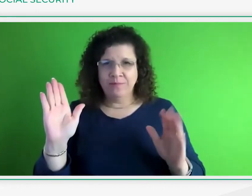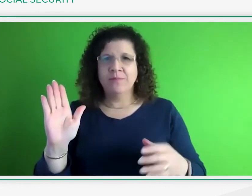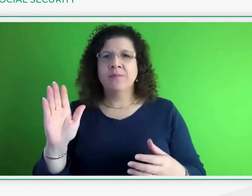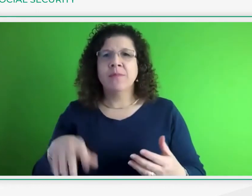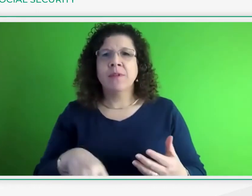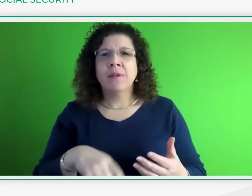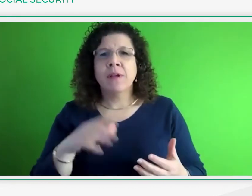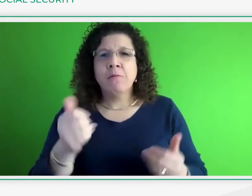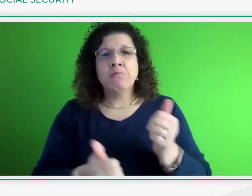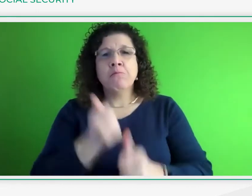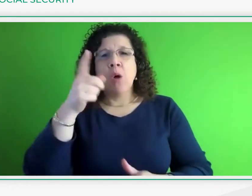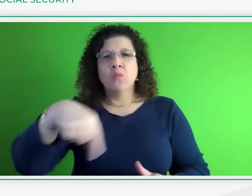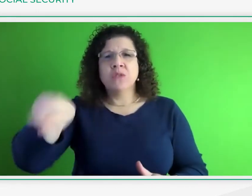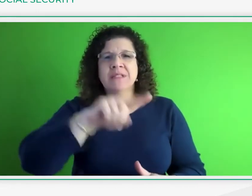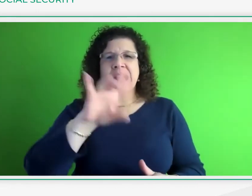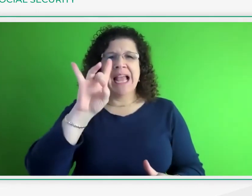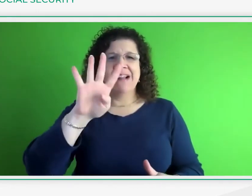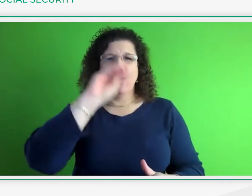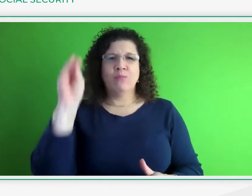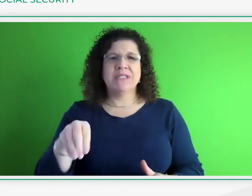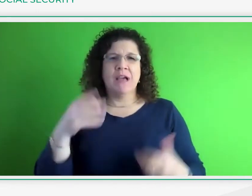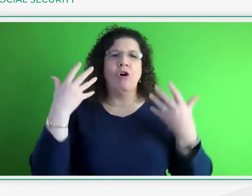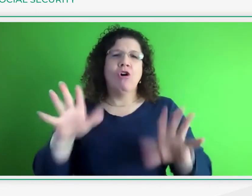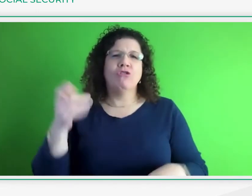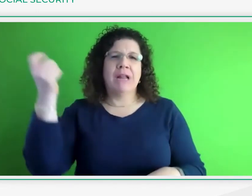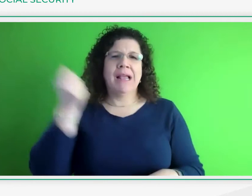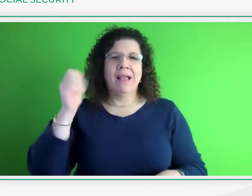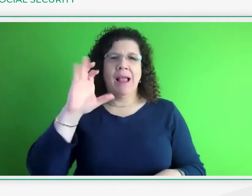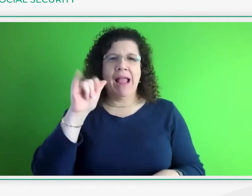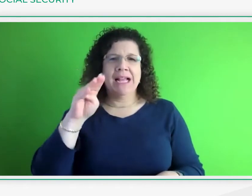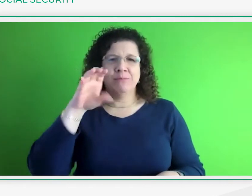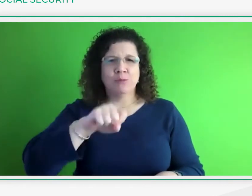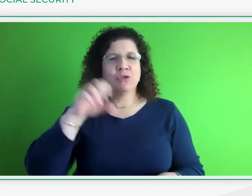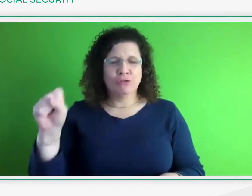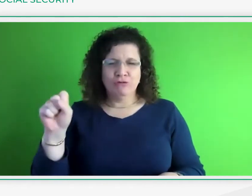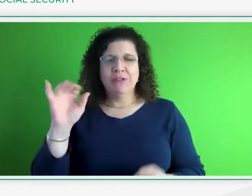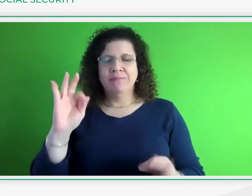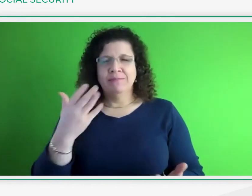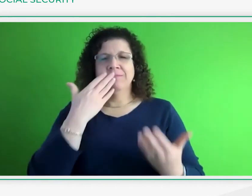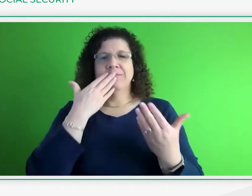5% do not know. And then most of you, at 84%, already have received or claim Social Security benefits.